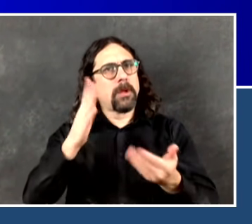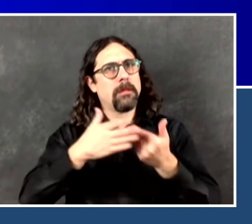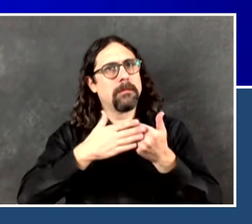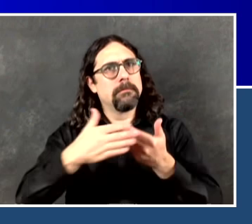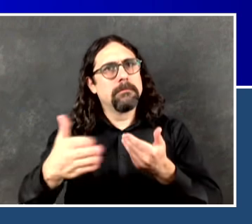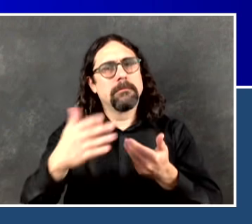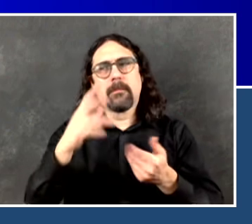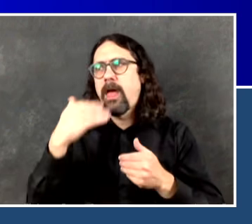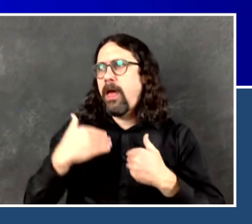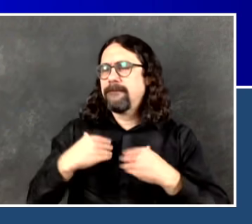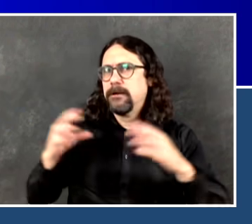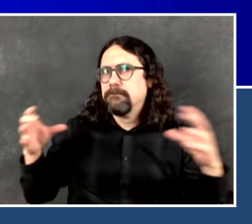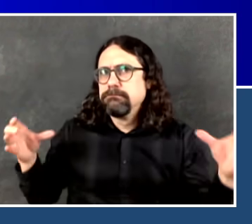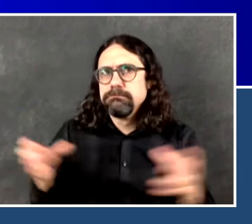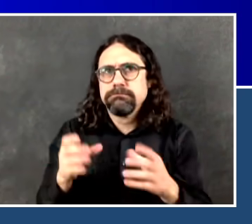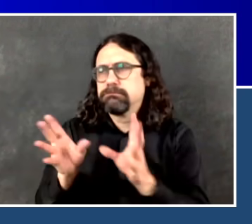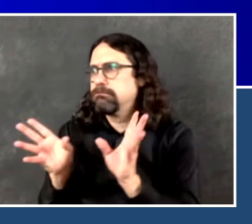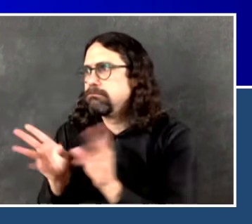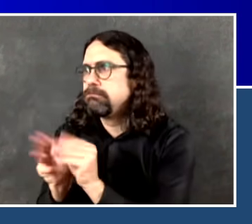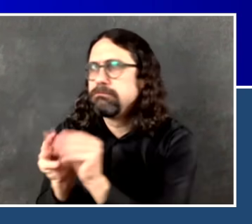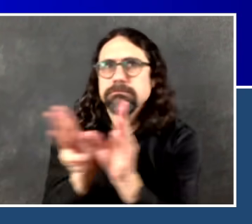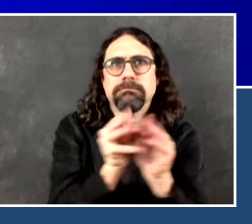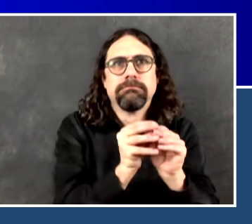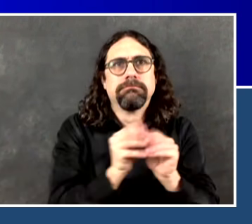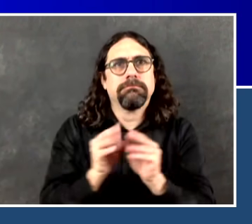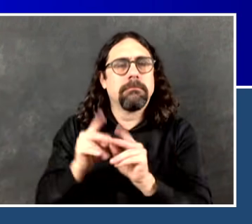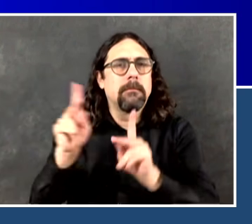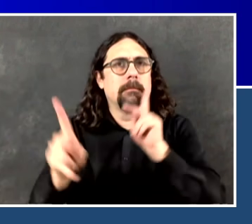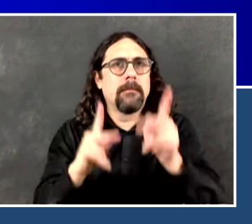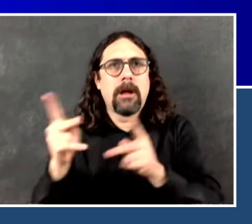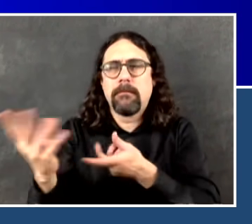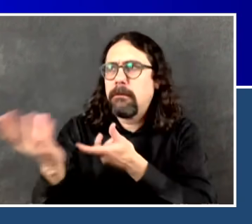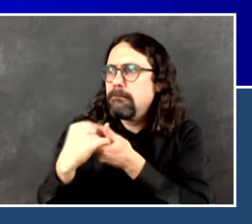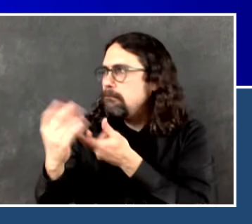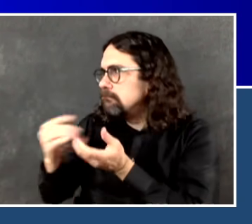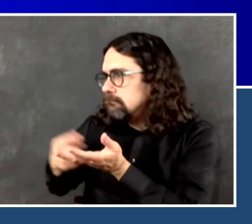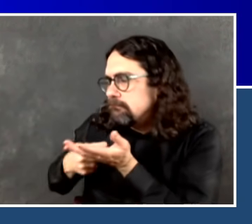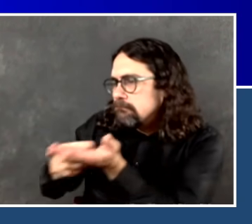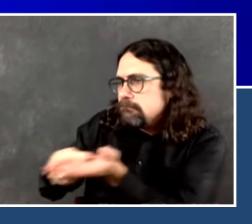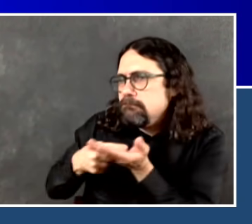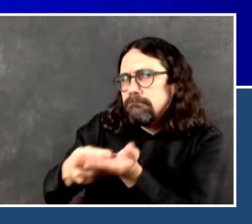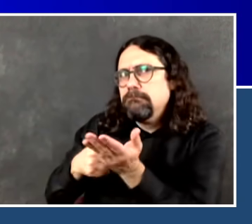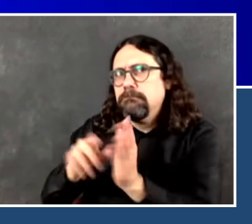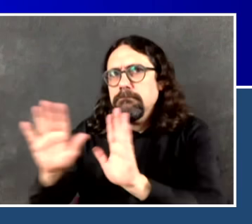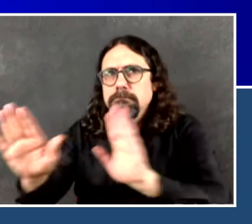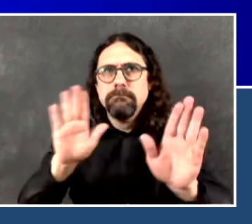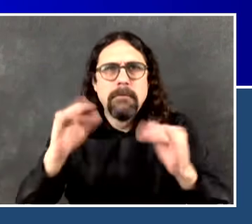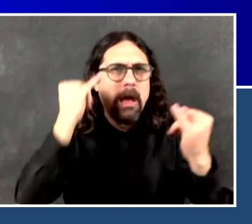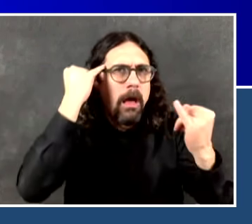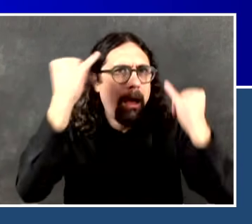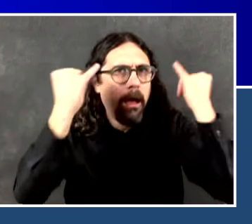INDUSTRIES, ET. CETERA. THEY'RE GOING TO BRING PERSPECTIVE SO WE CAN GET THE DECISIONS RIGHT. HERE ARE THE